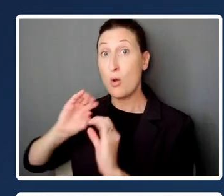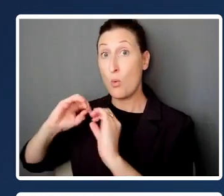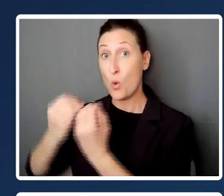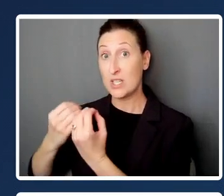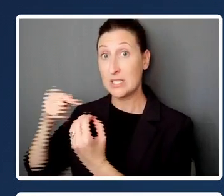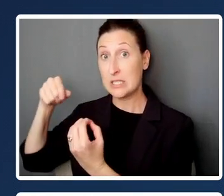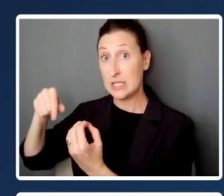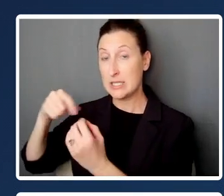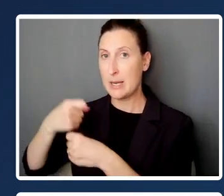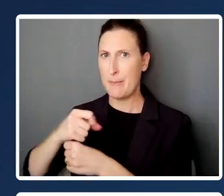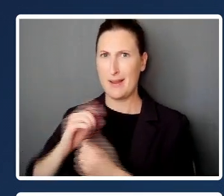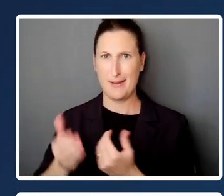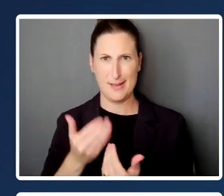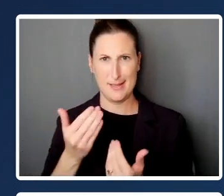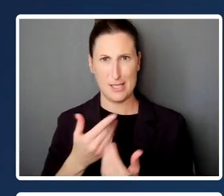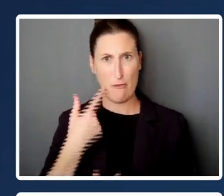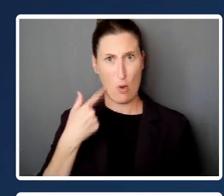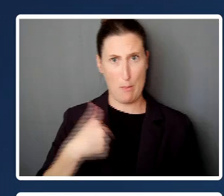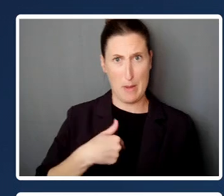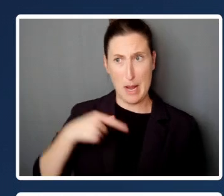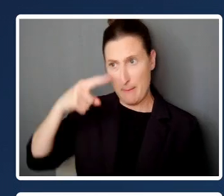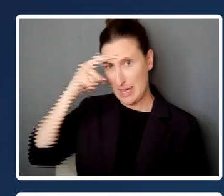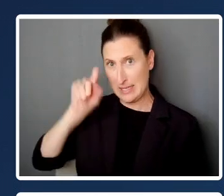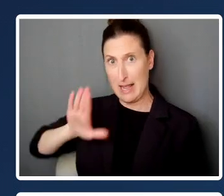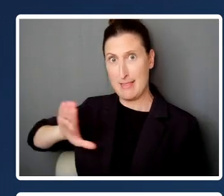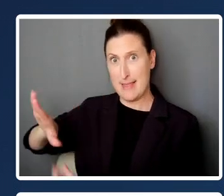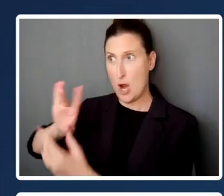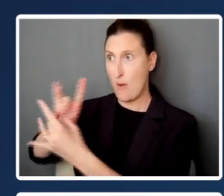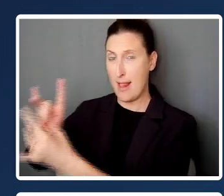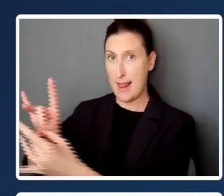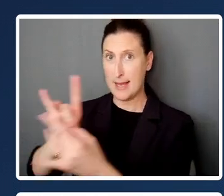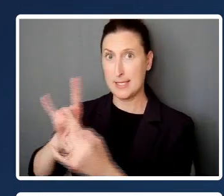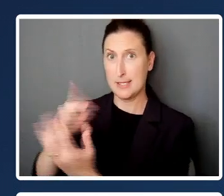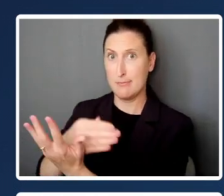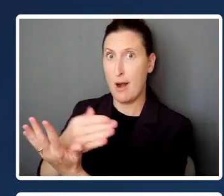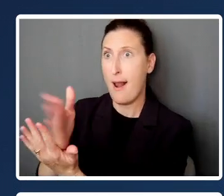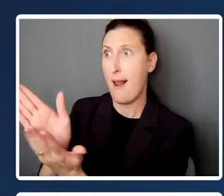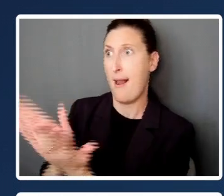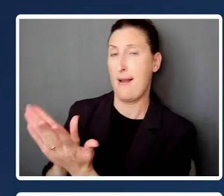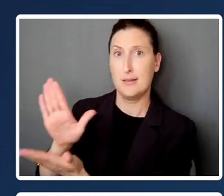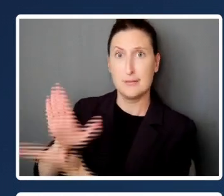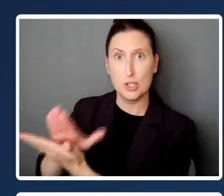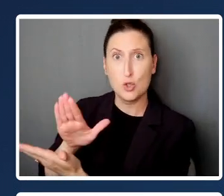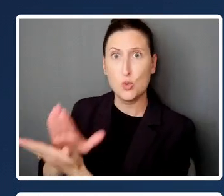across D.C. public schools and identifying a school that was interested in participating,